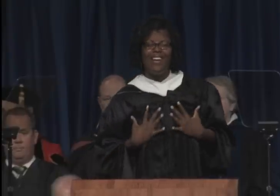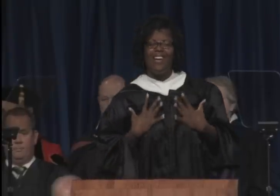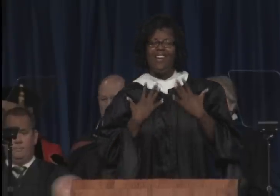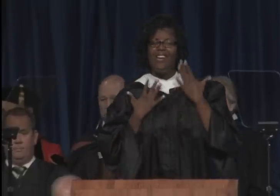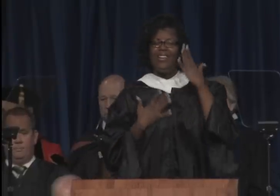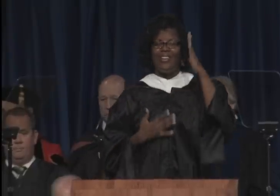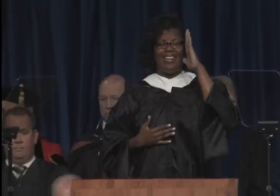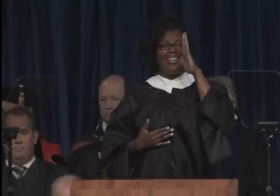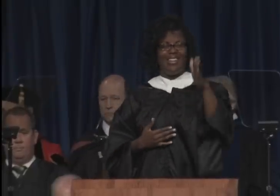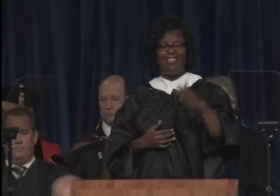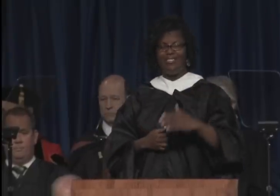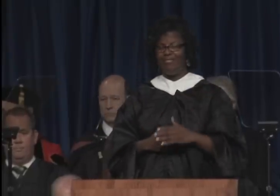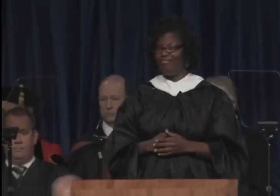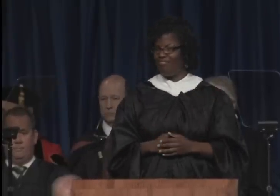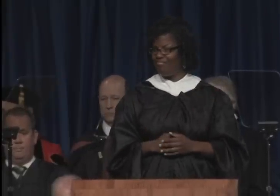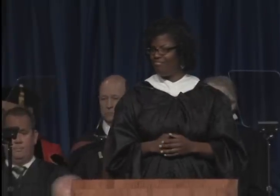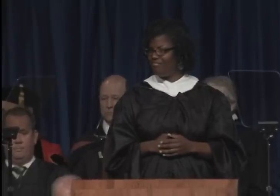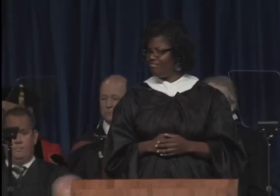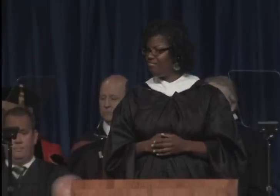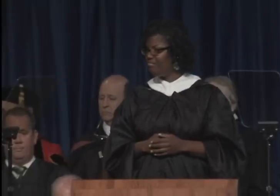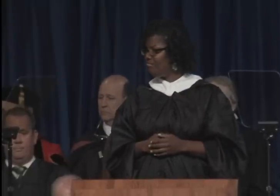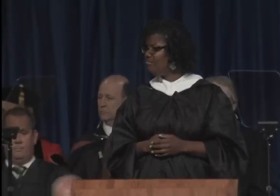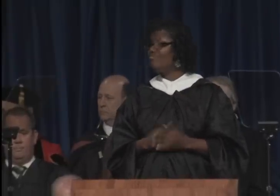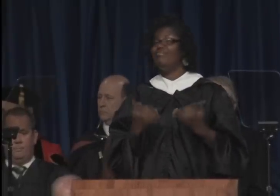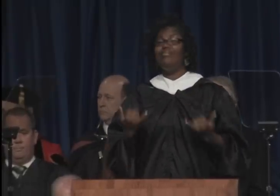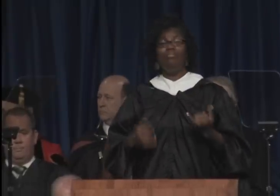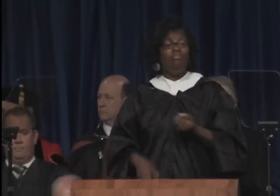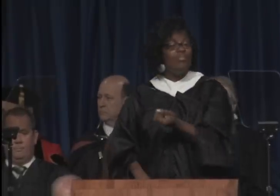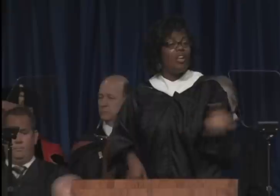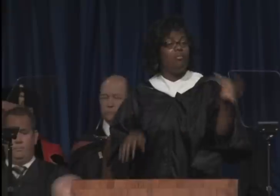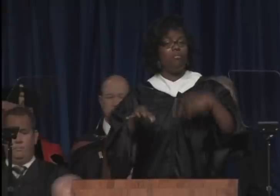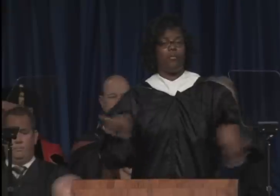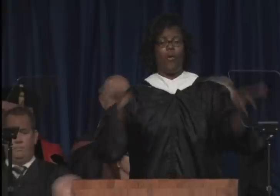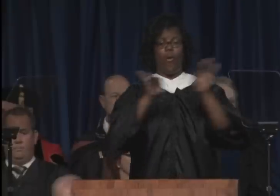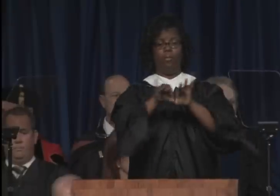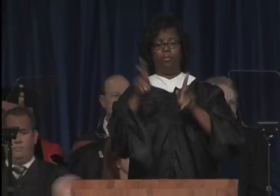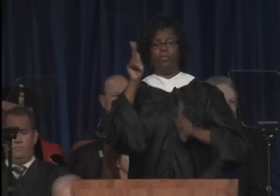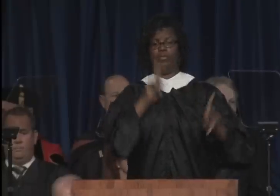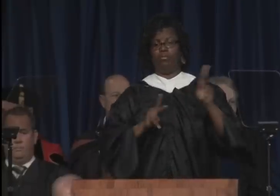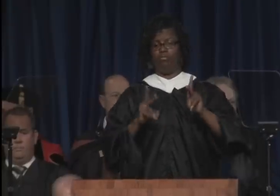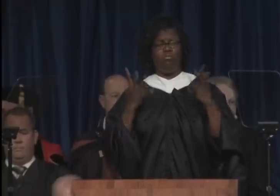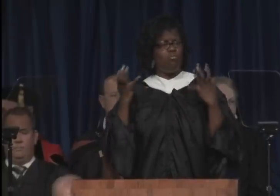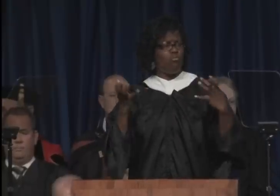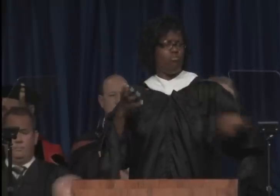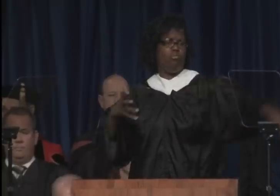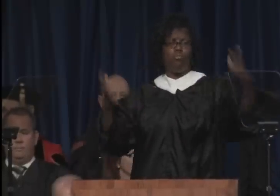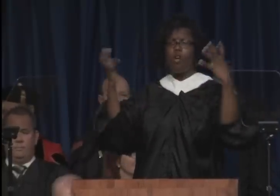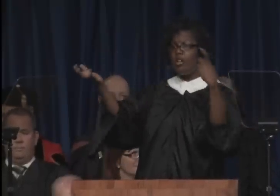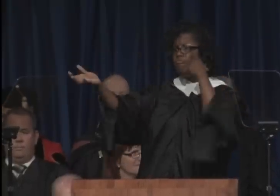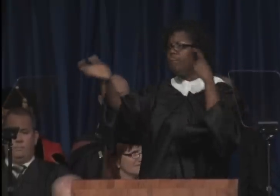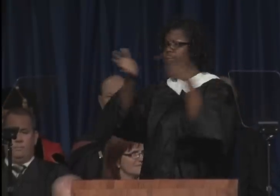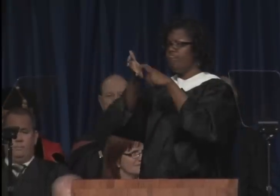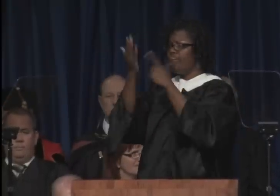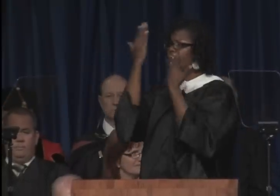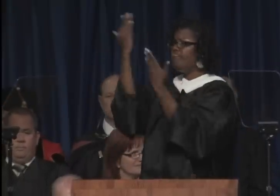and empower my students. Many of us would like to give our thanks to our families,